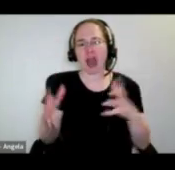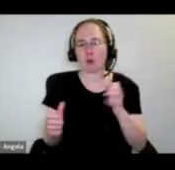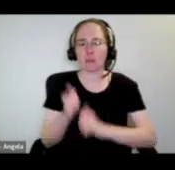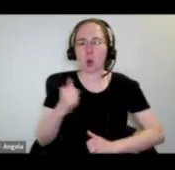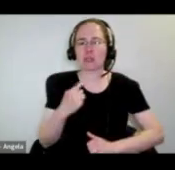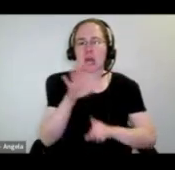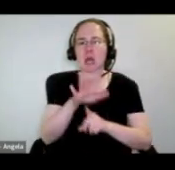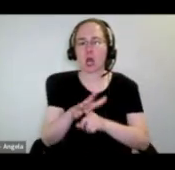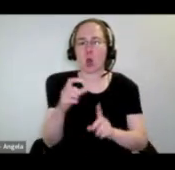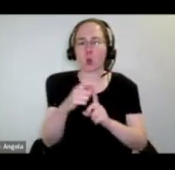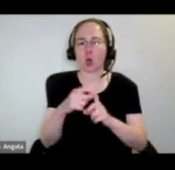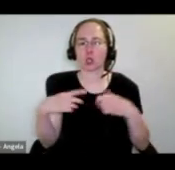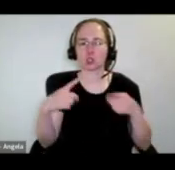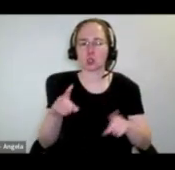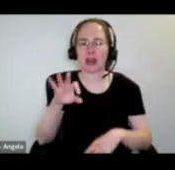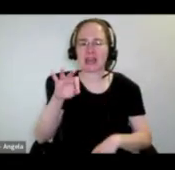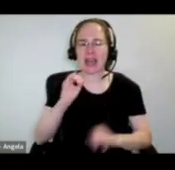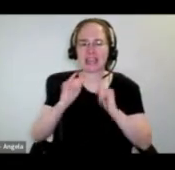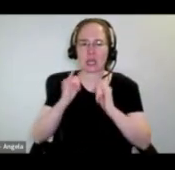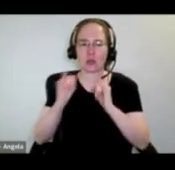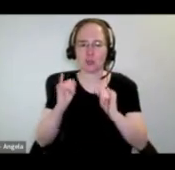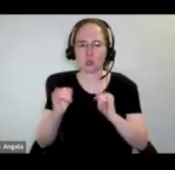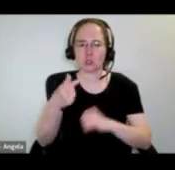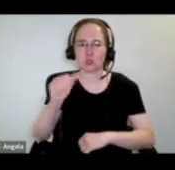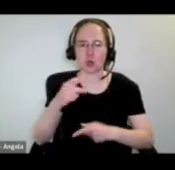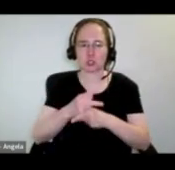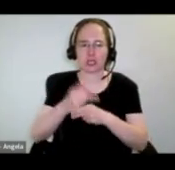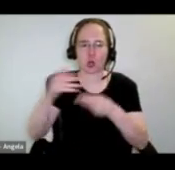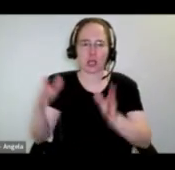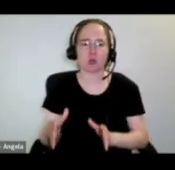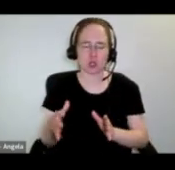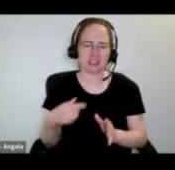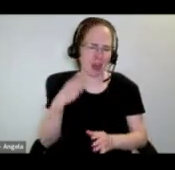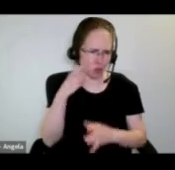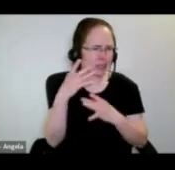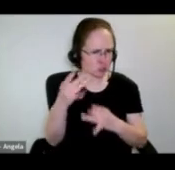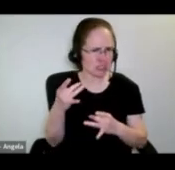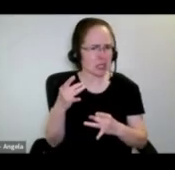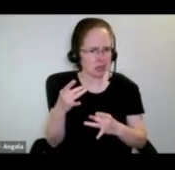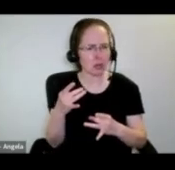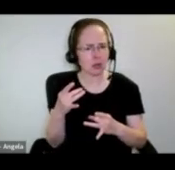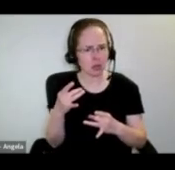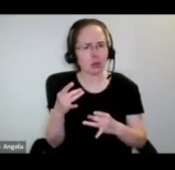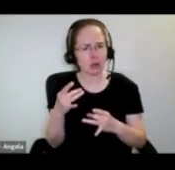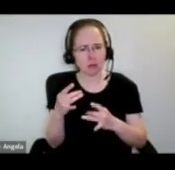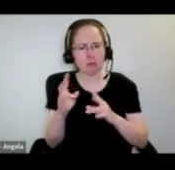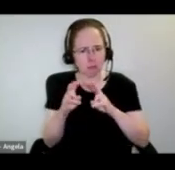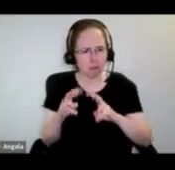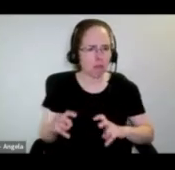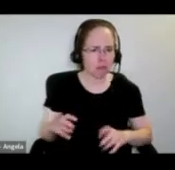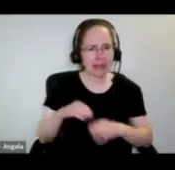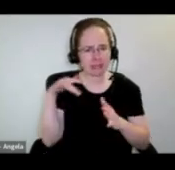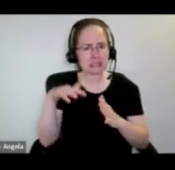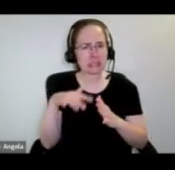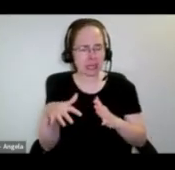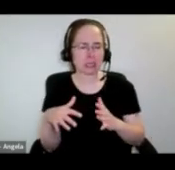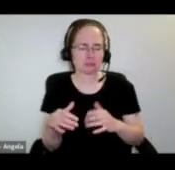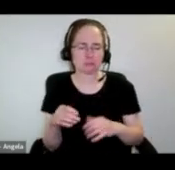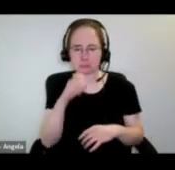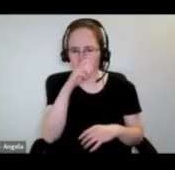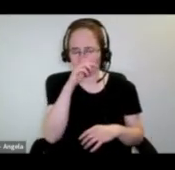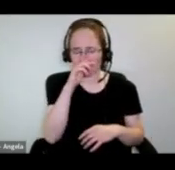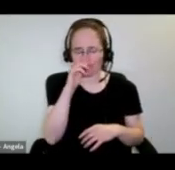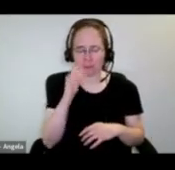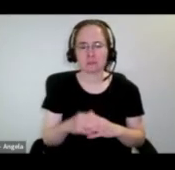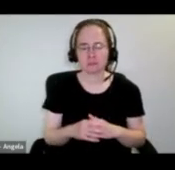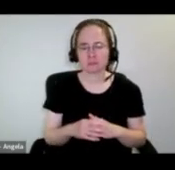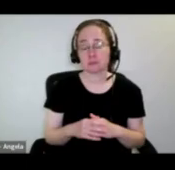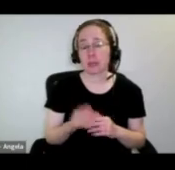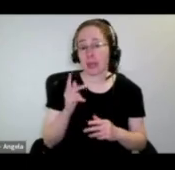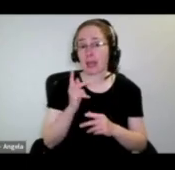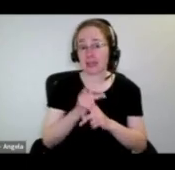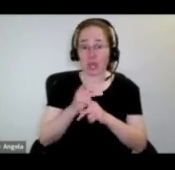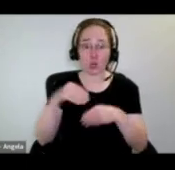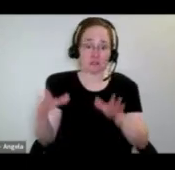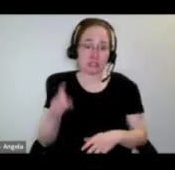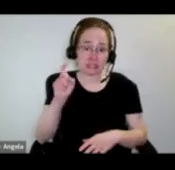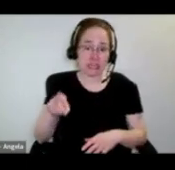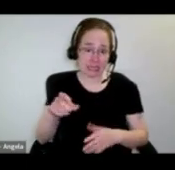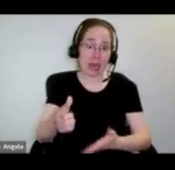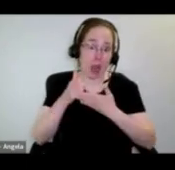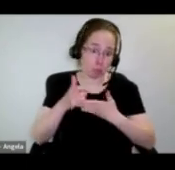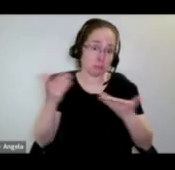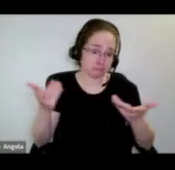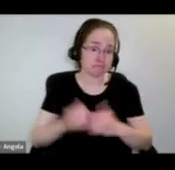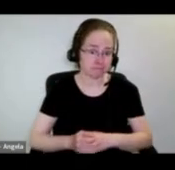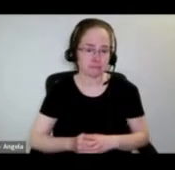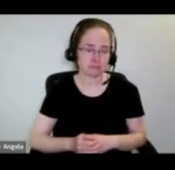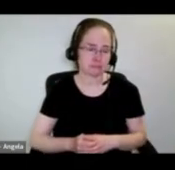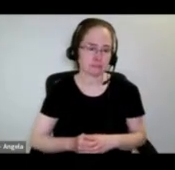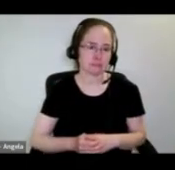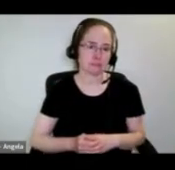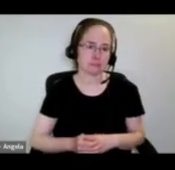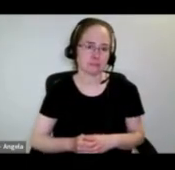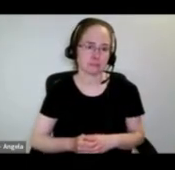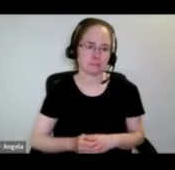David Watkins: See, on the right side of this slide is a word cloud of the most said words during 90 interviews of Georgia caregivers. I thought it was an interesting qualitative component. In the study, you see, that caregivers need help.